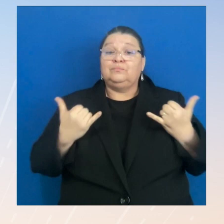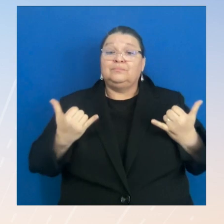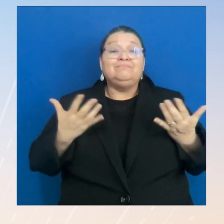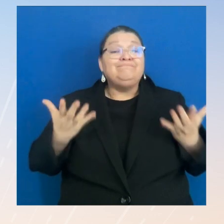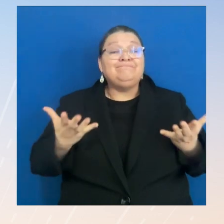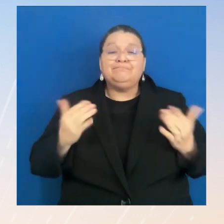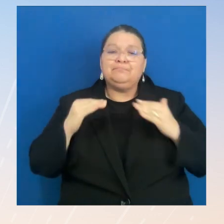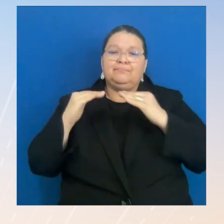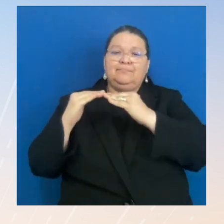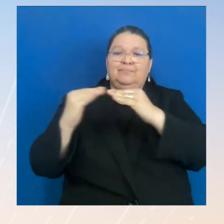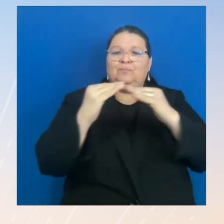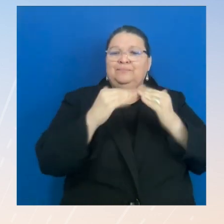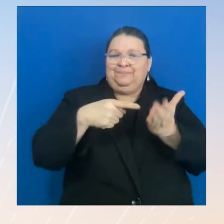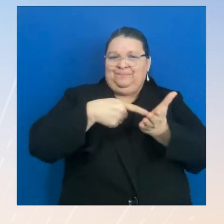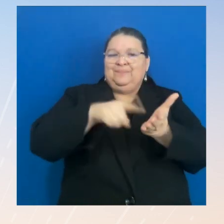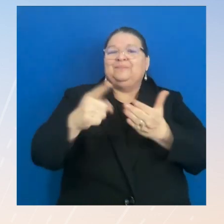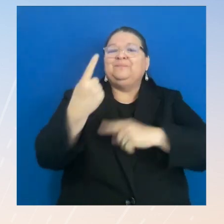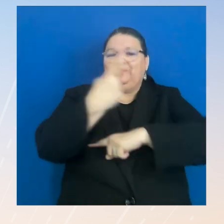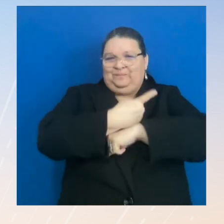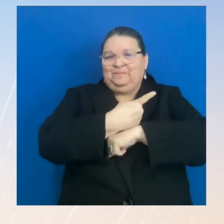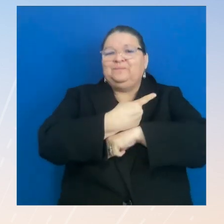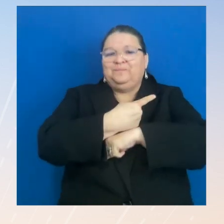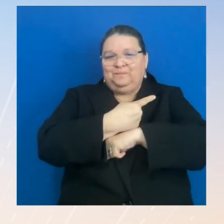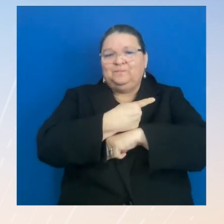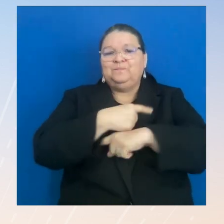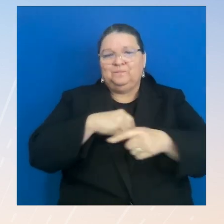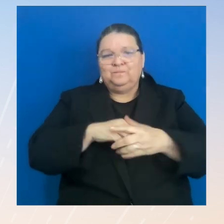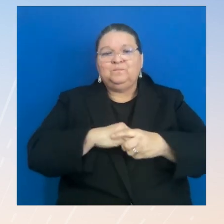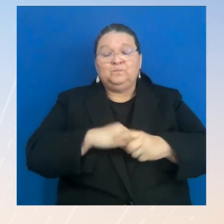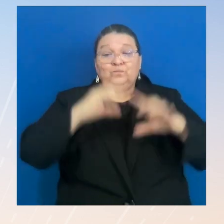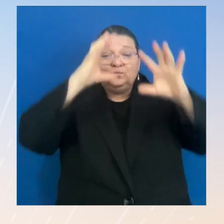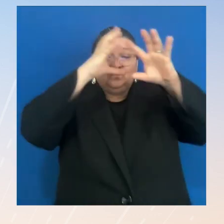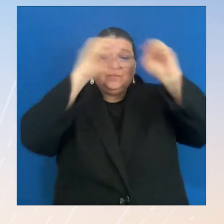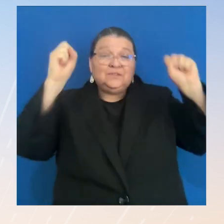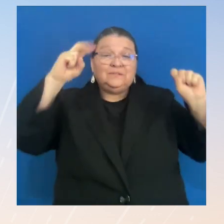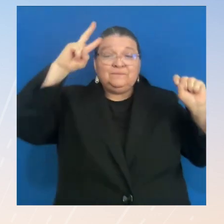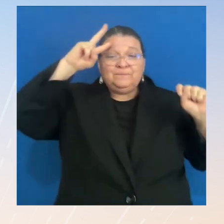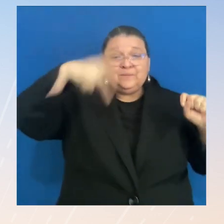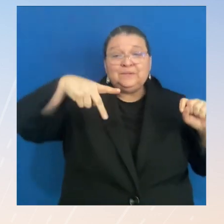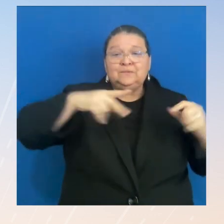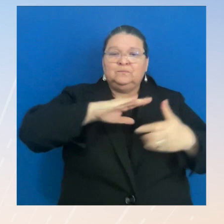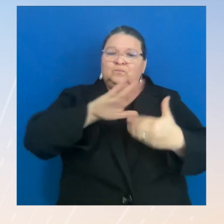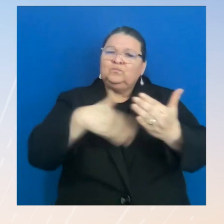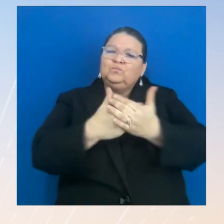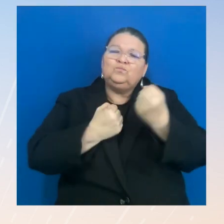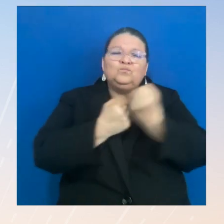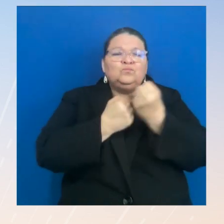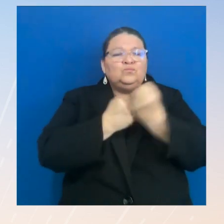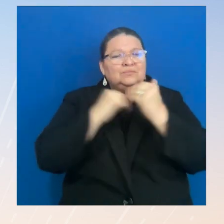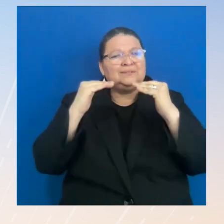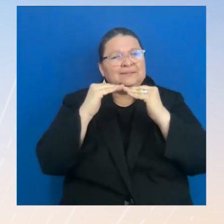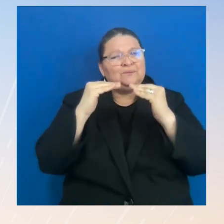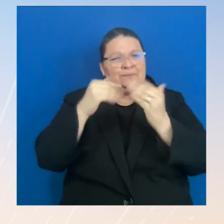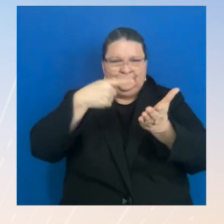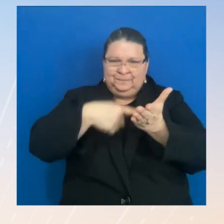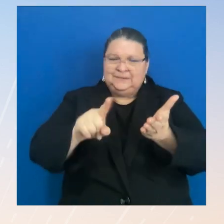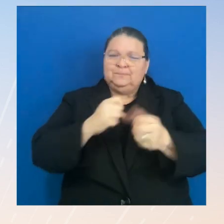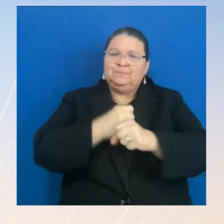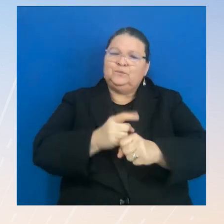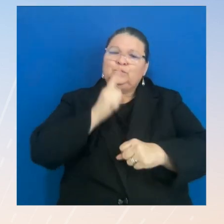have long championed equal pay as a cornerstone of their commitment to ensure all people have a fair and equal opportunity to get ahead. To mark Equal Pay Day,